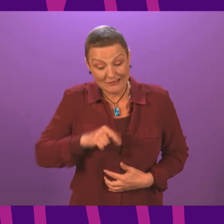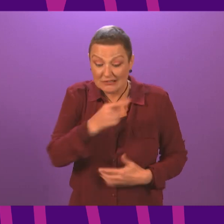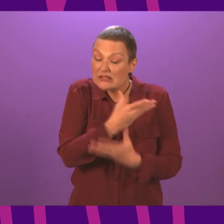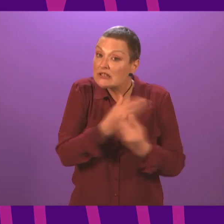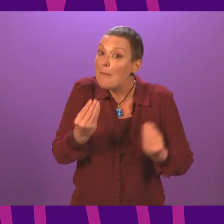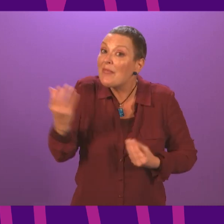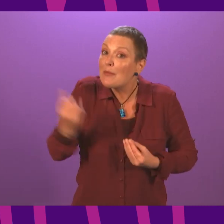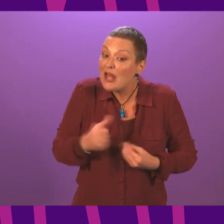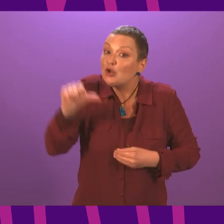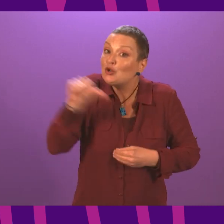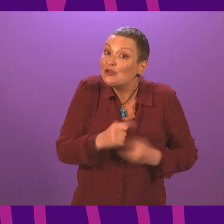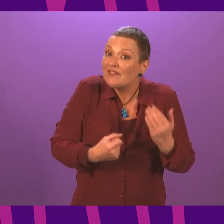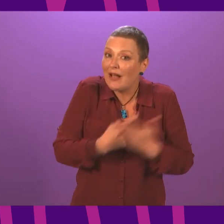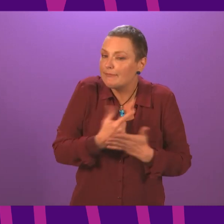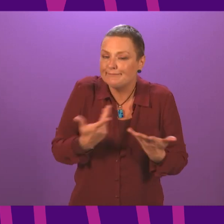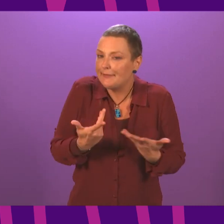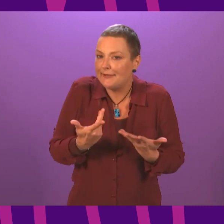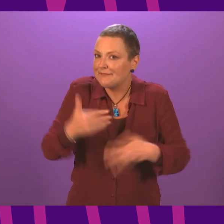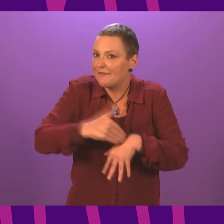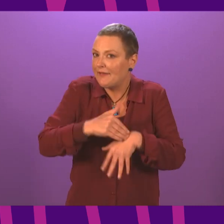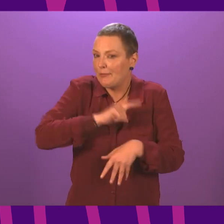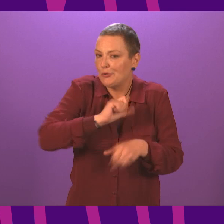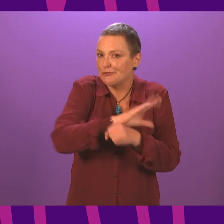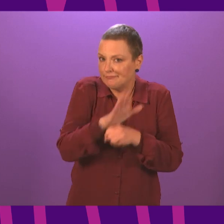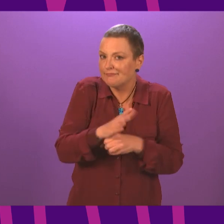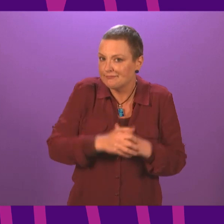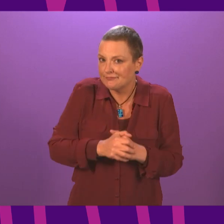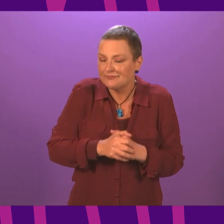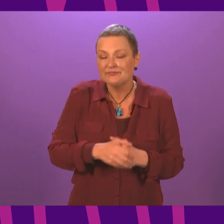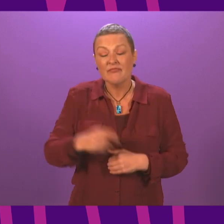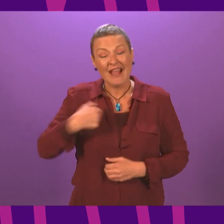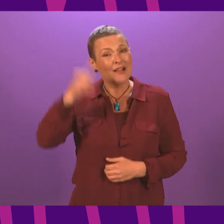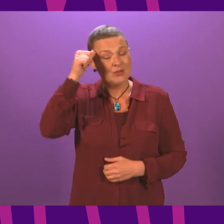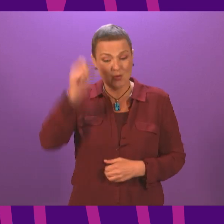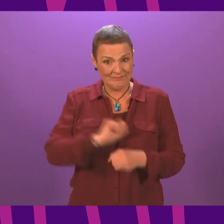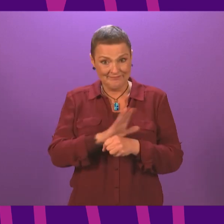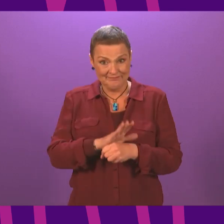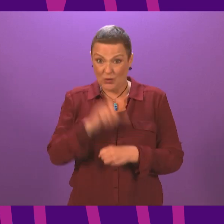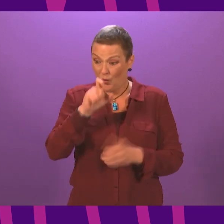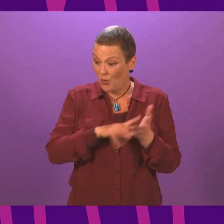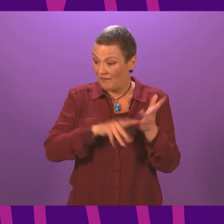delayed. I am mindful of the continued uncertainty brought about by Covid-19. Although our resources